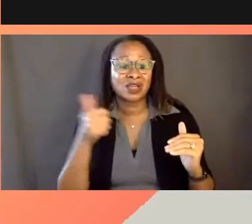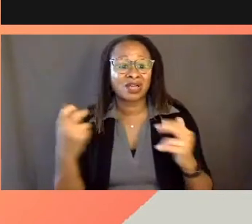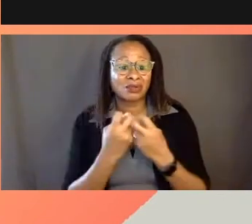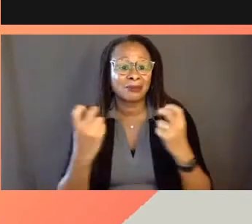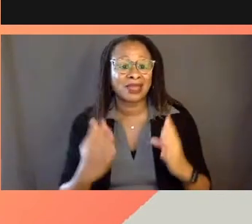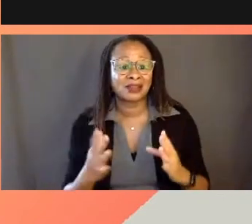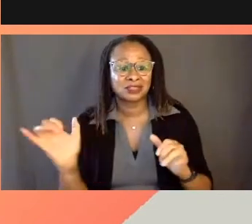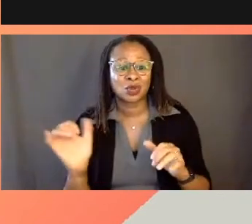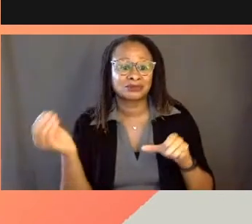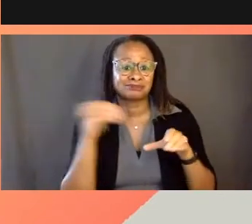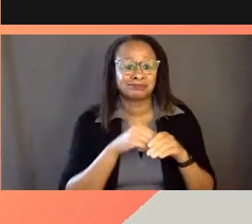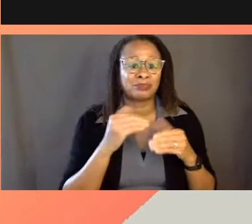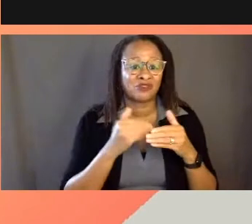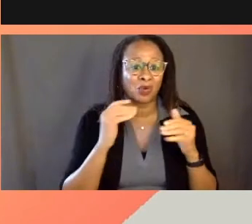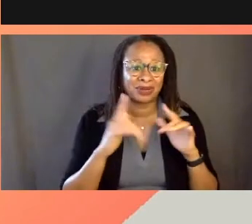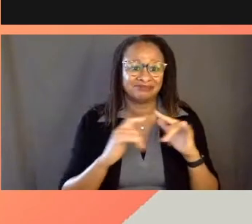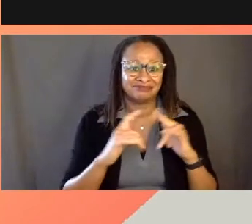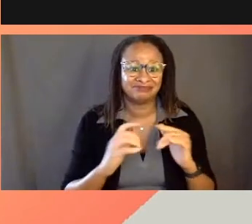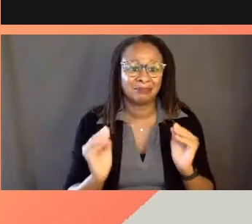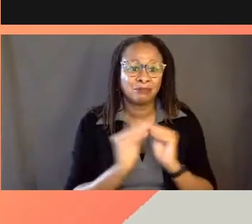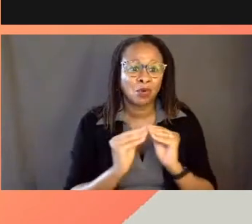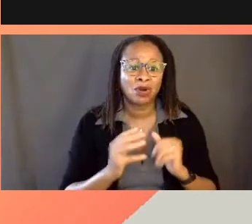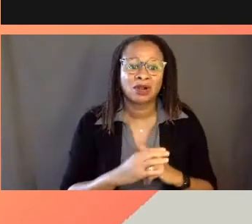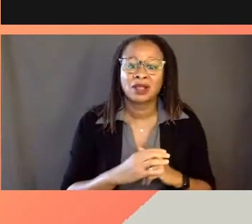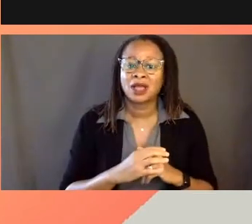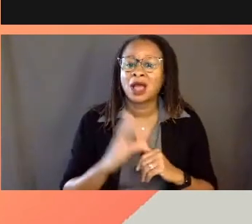in before we go too much further as well. Monika, I'm turning to you.